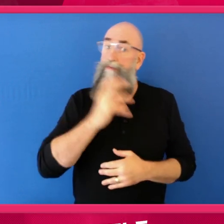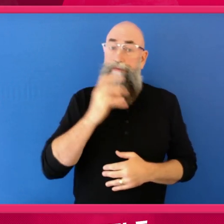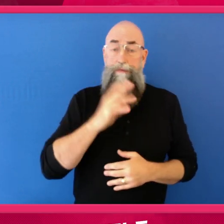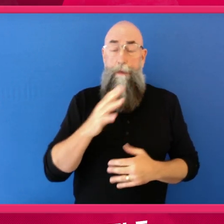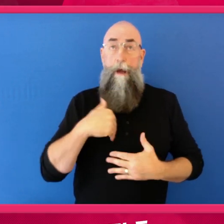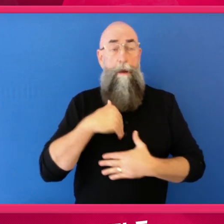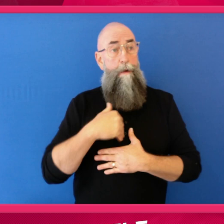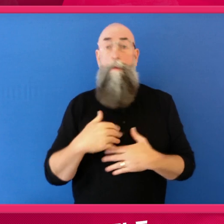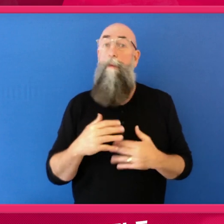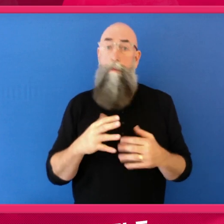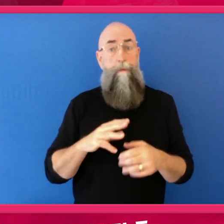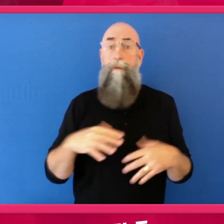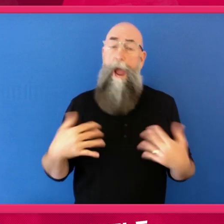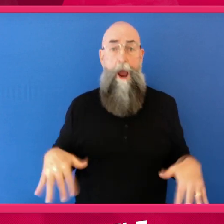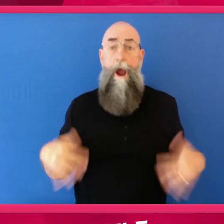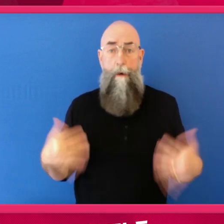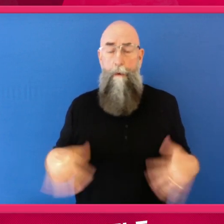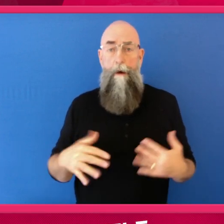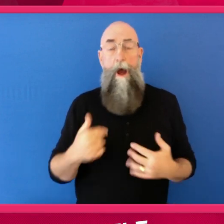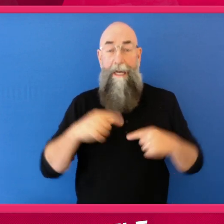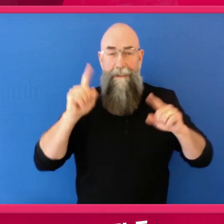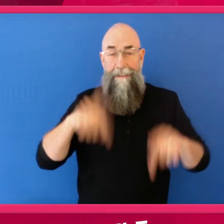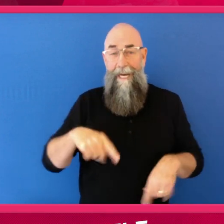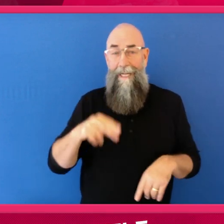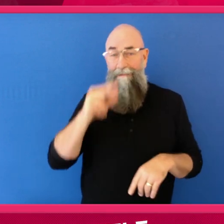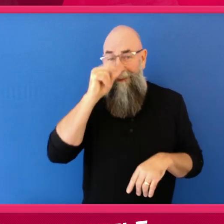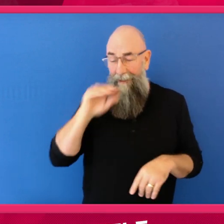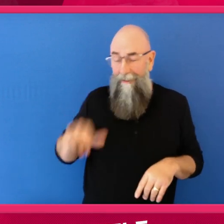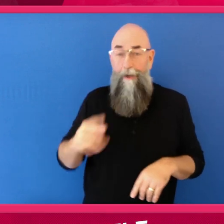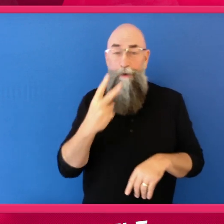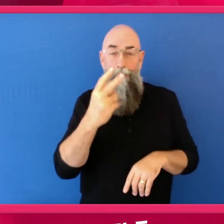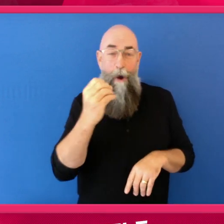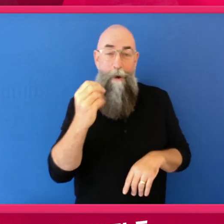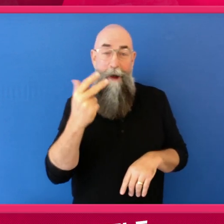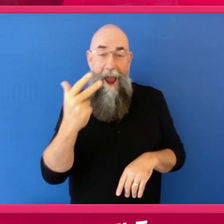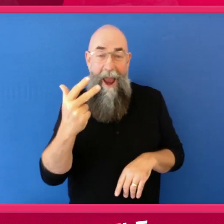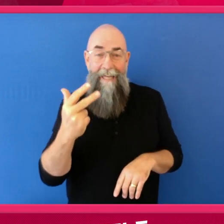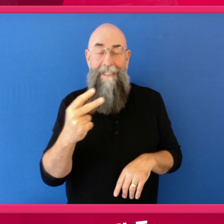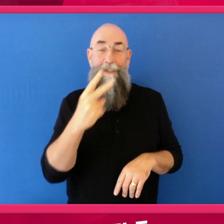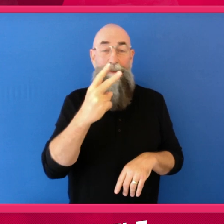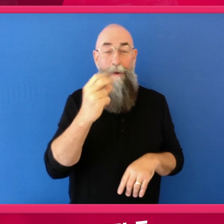having started as a little kid back in 2008-2009 on my journey towards being an elite athlete